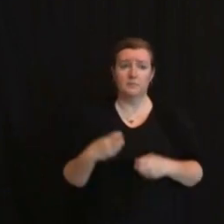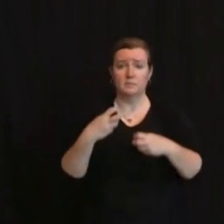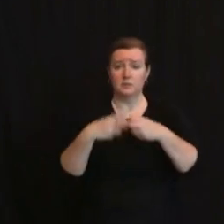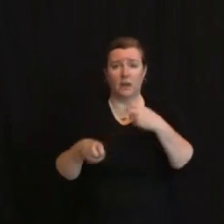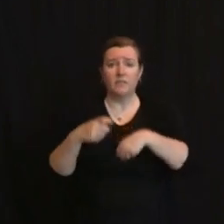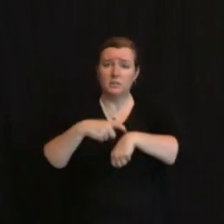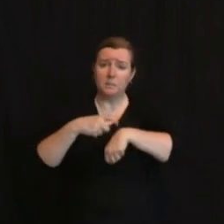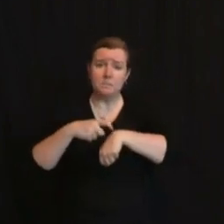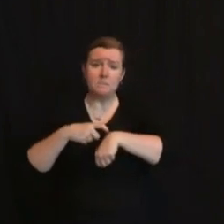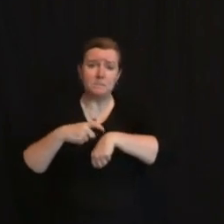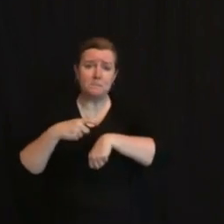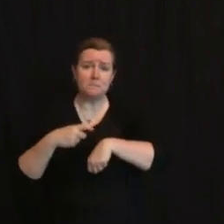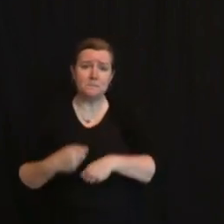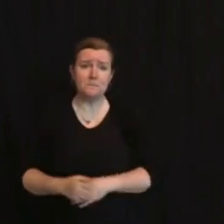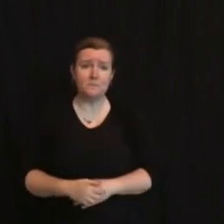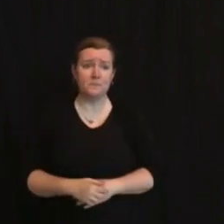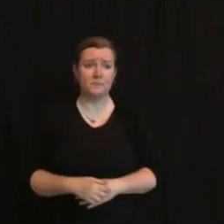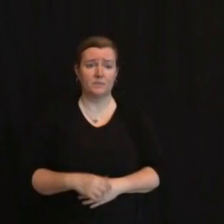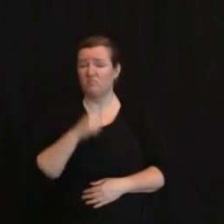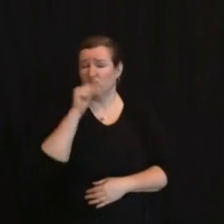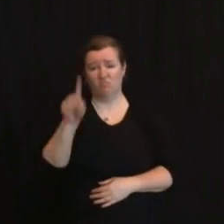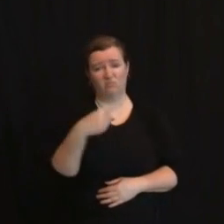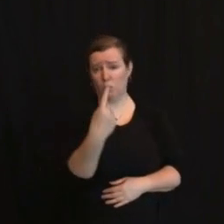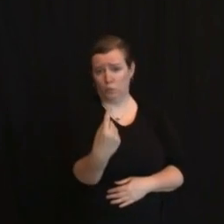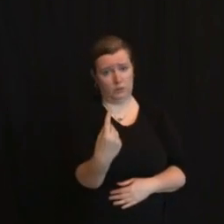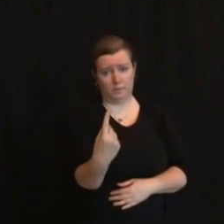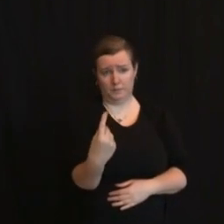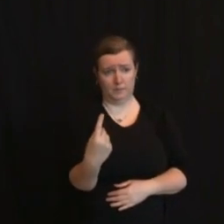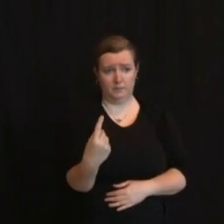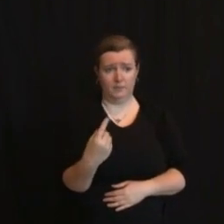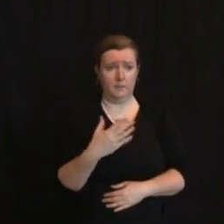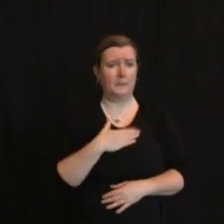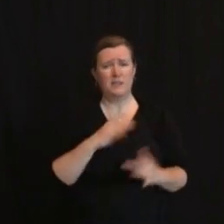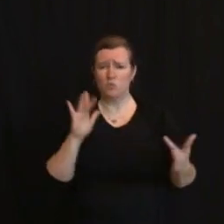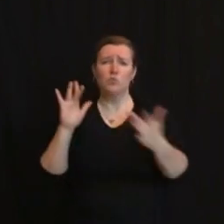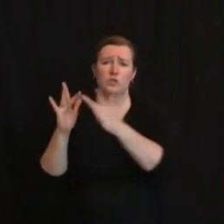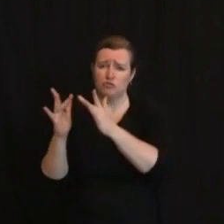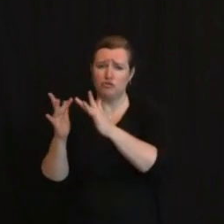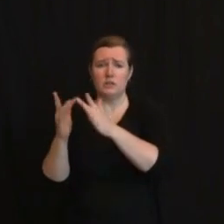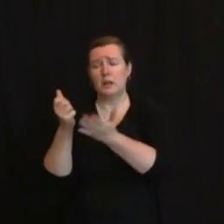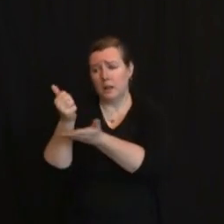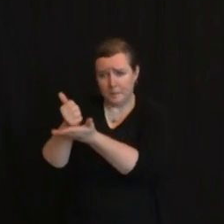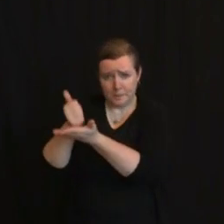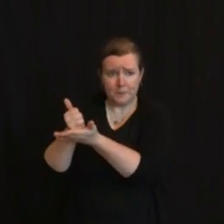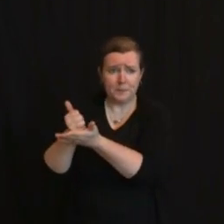ENTER THE MESSAGE NJ TO REACH THE CRISIS TEXT LINE. THIS IS A DIFFICULT TIME BUT YOU ARE NOT ALONE.